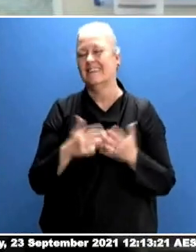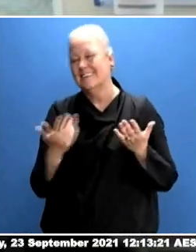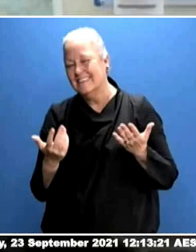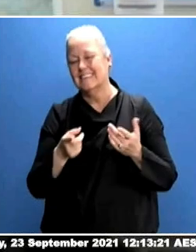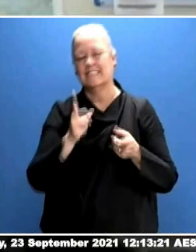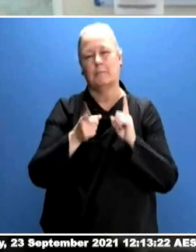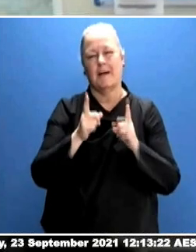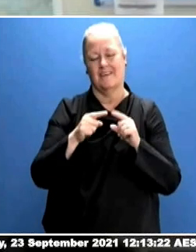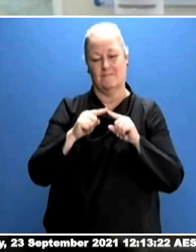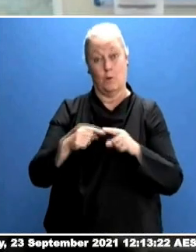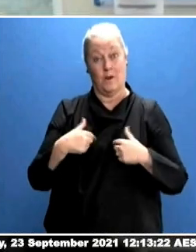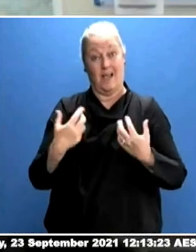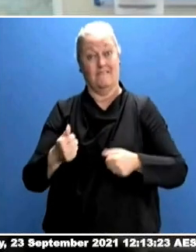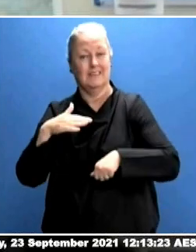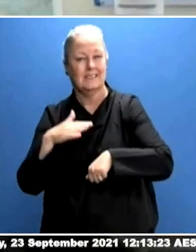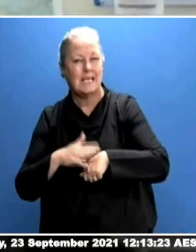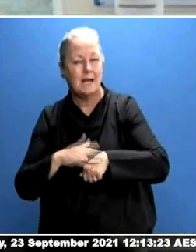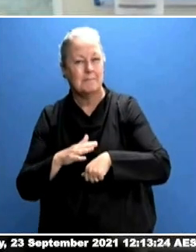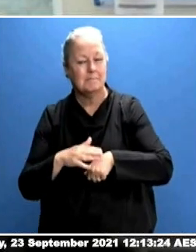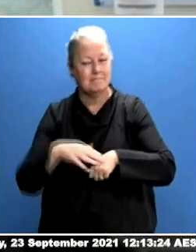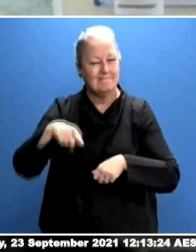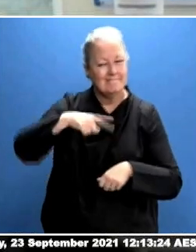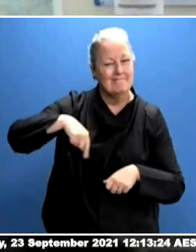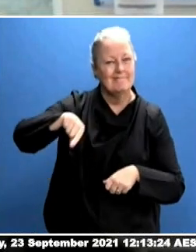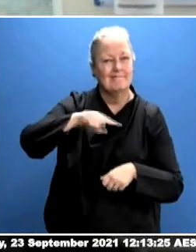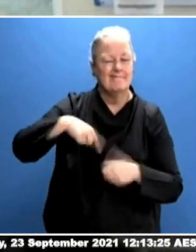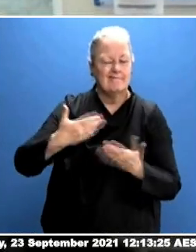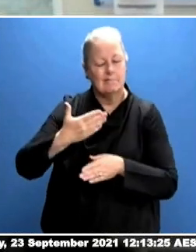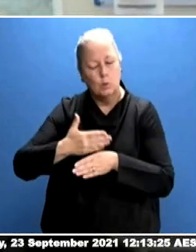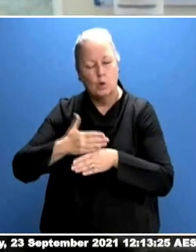I can discuss that subsequently, but certainly a big challenge